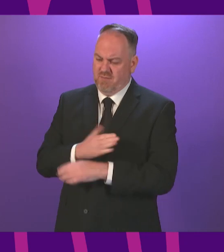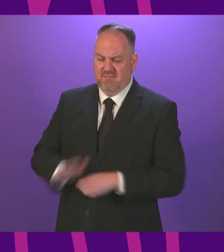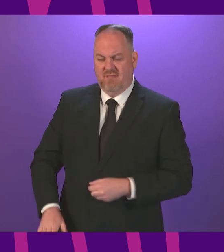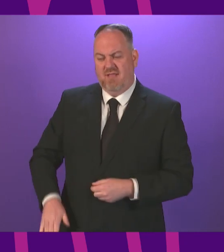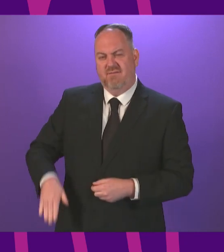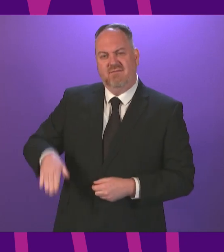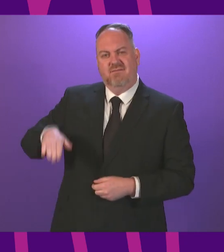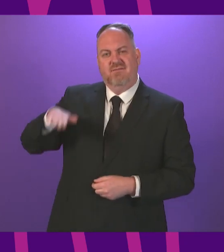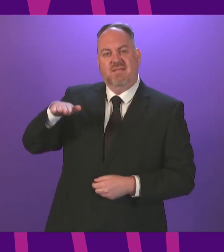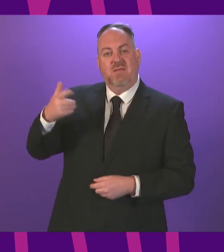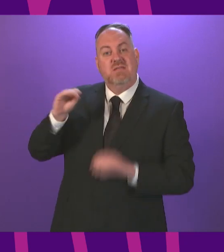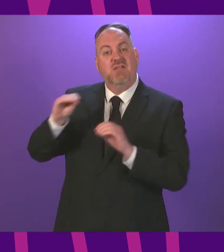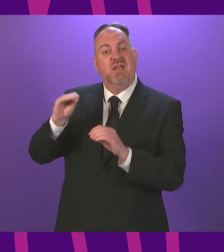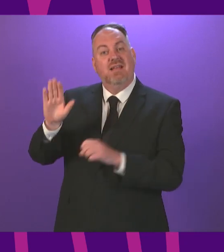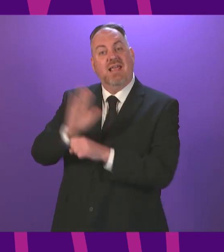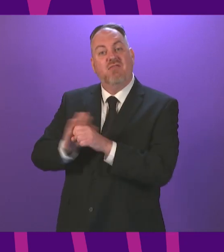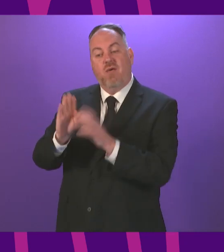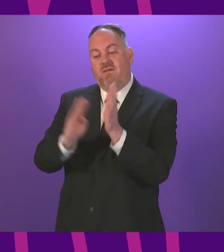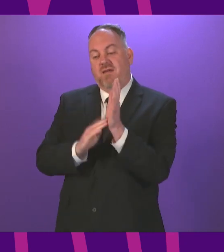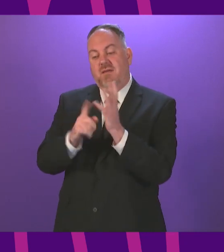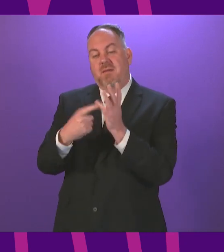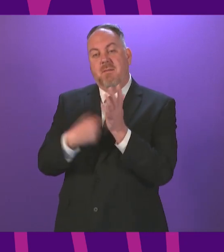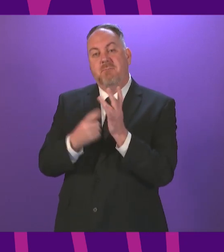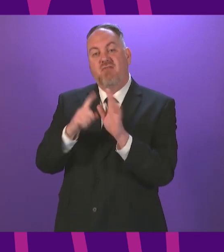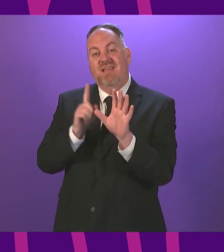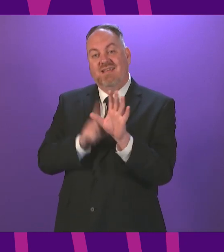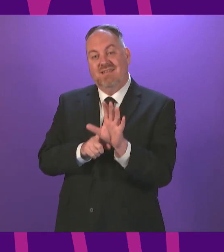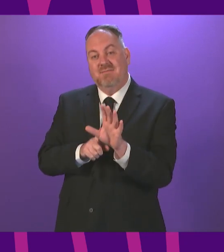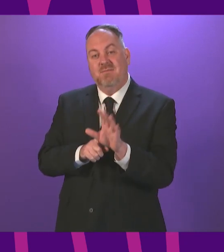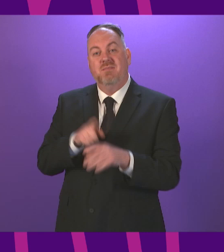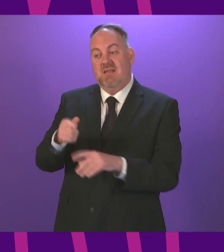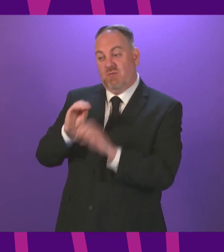The Duke of Edinburgh was educated in Moray, was taught to sail by a Scottish trawler skipper and